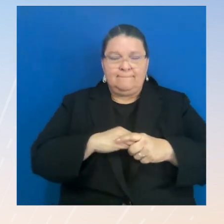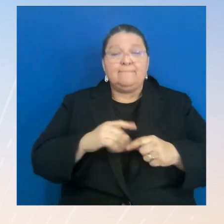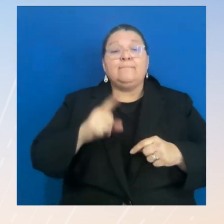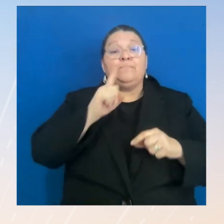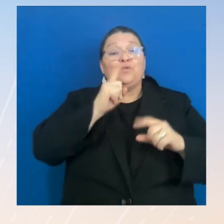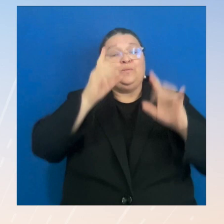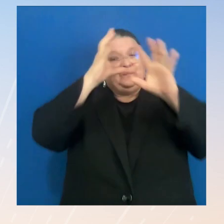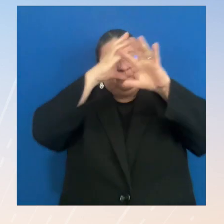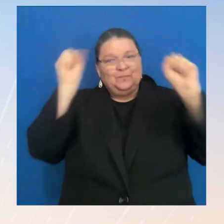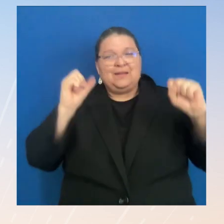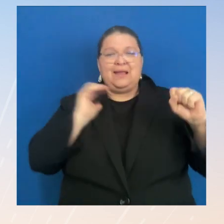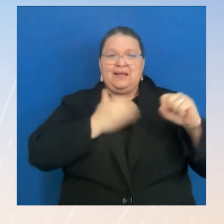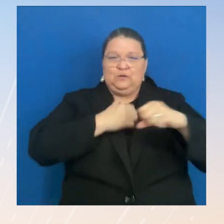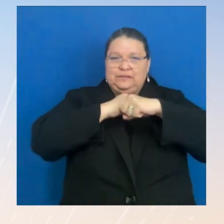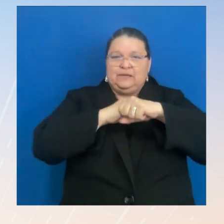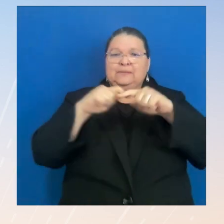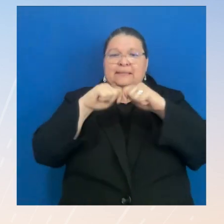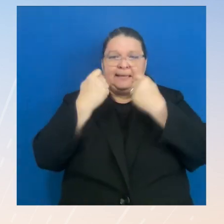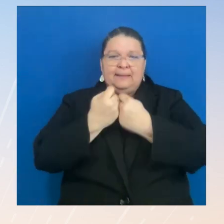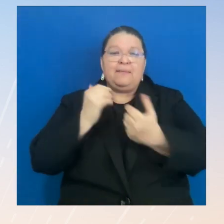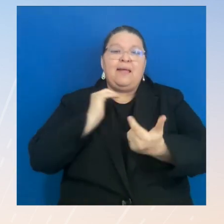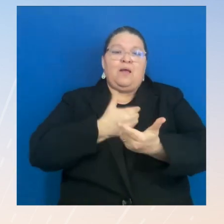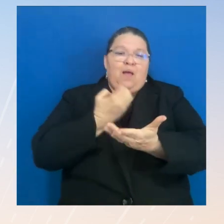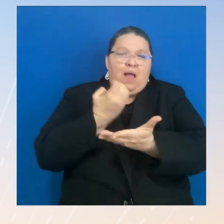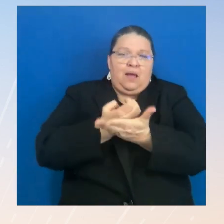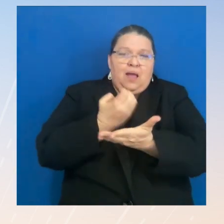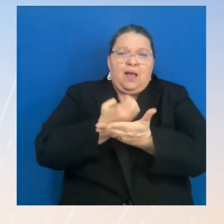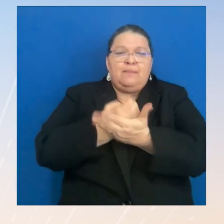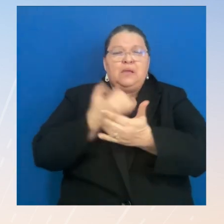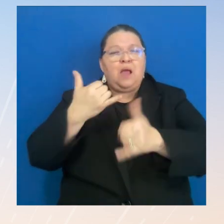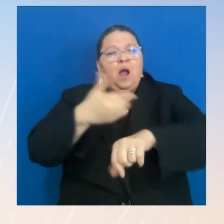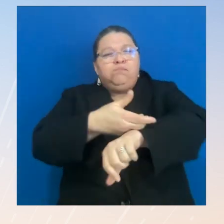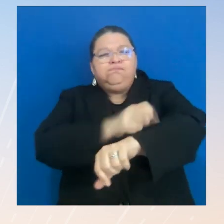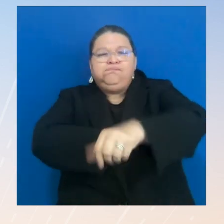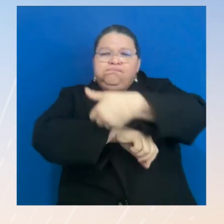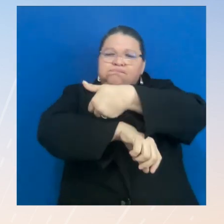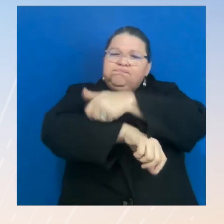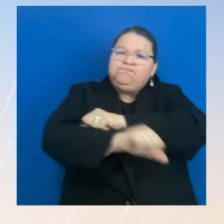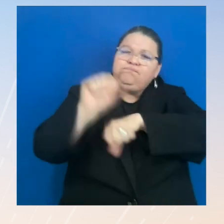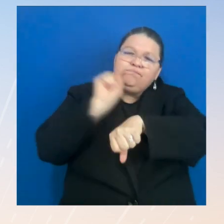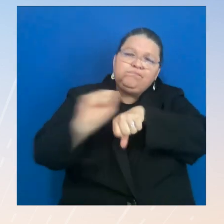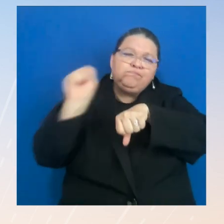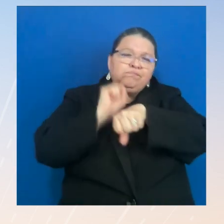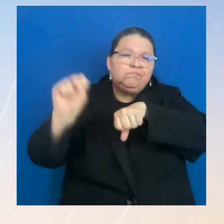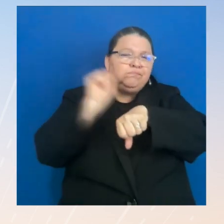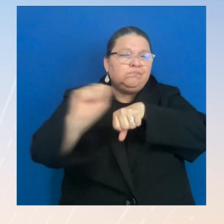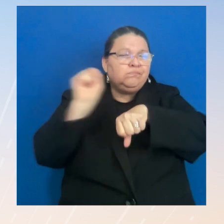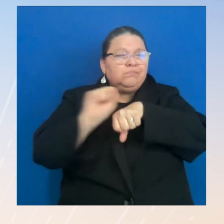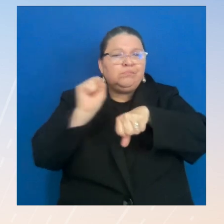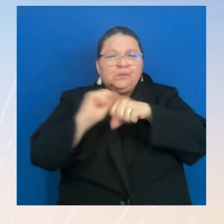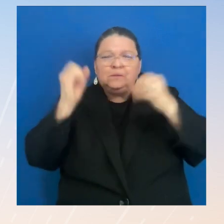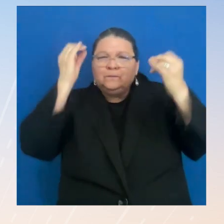to evaluate and examine a range of domestic options that continue to be on the table,